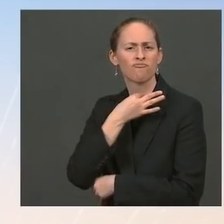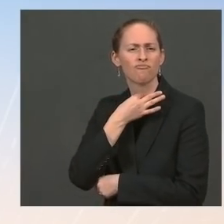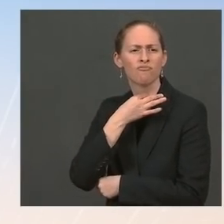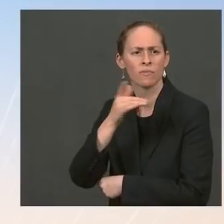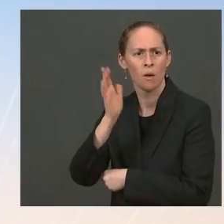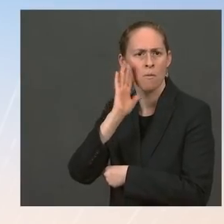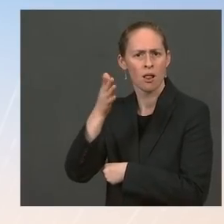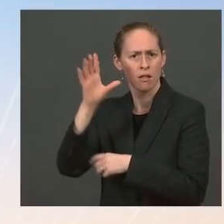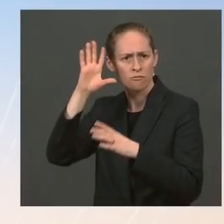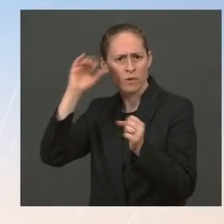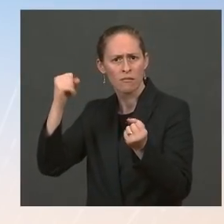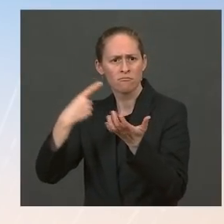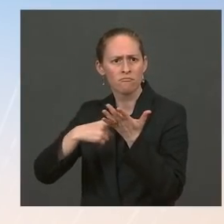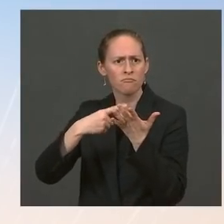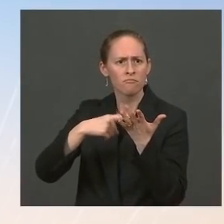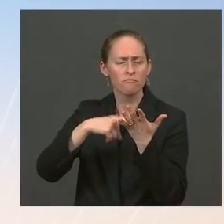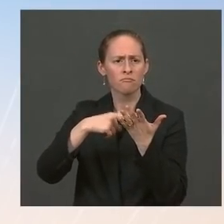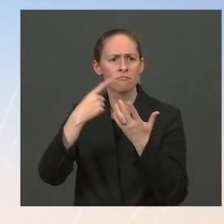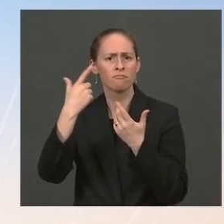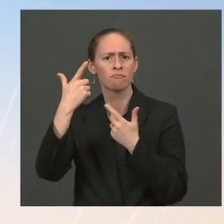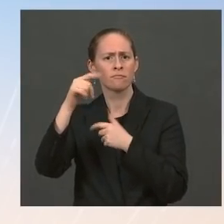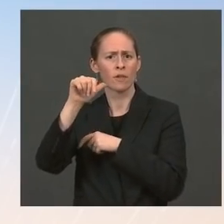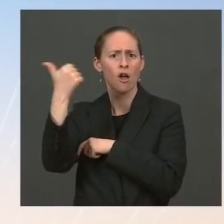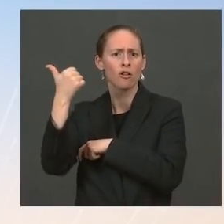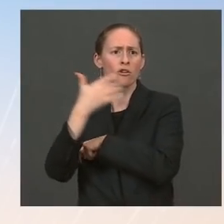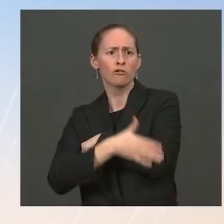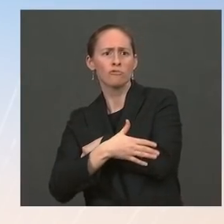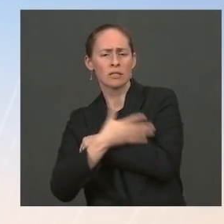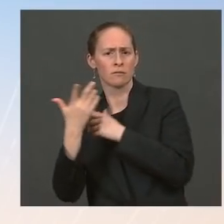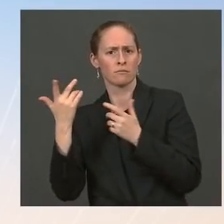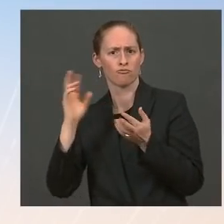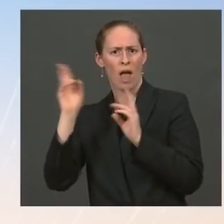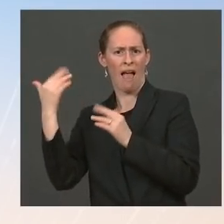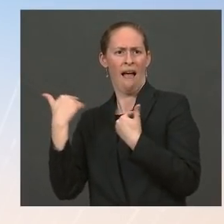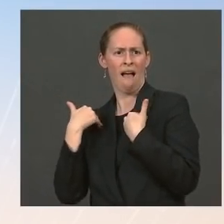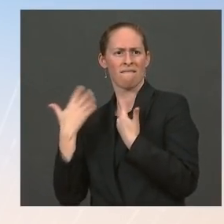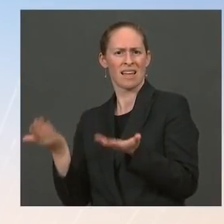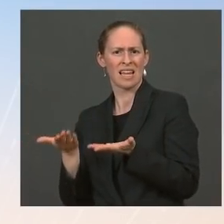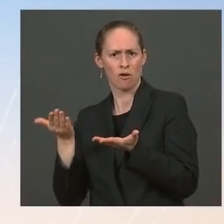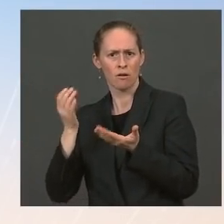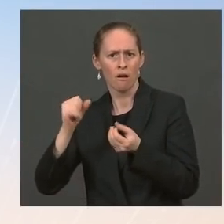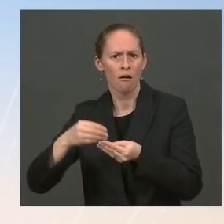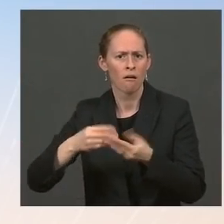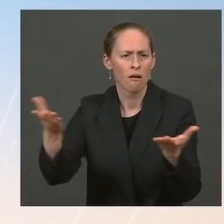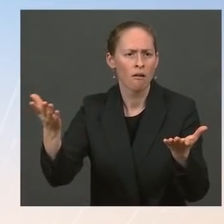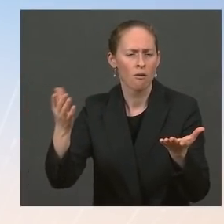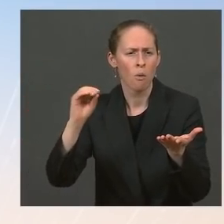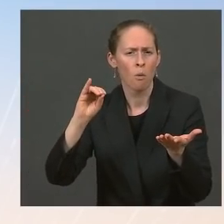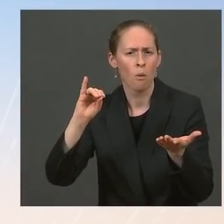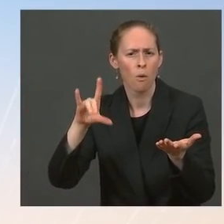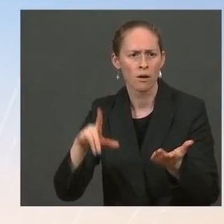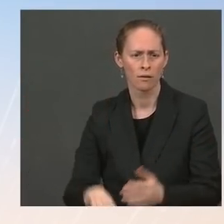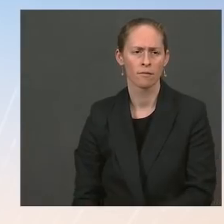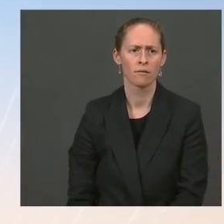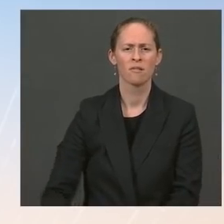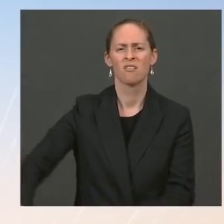Ms. Psaki: So, the President -- we have -- national security -- members the national security team, I should say, have discussed with a range of countries --